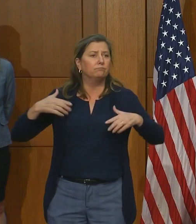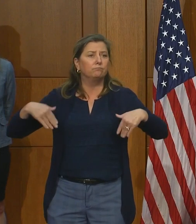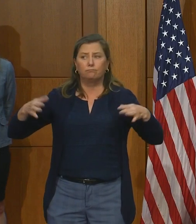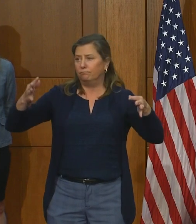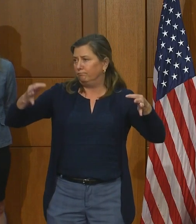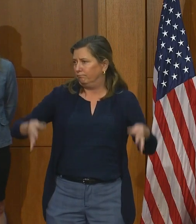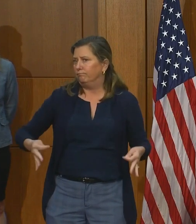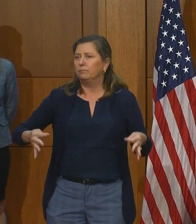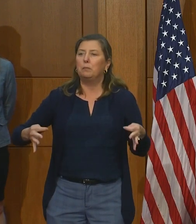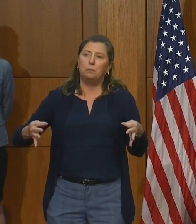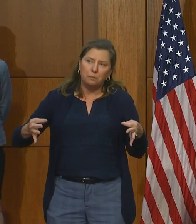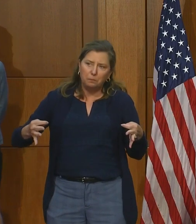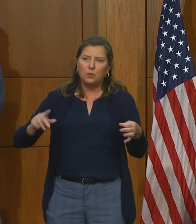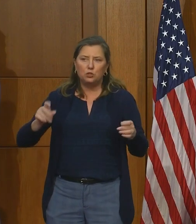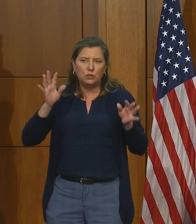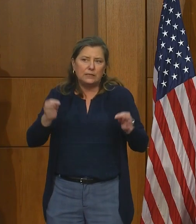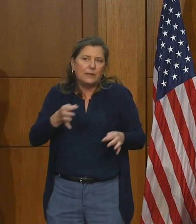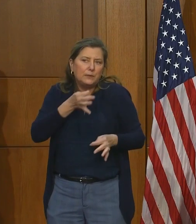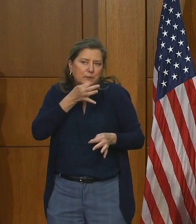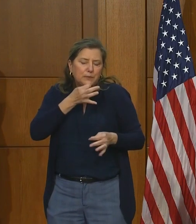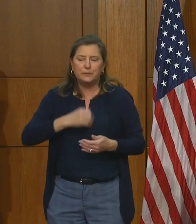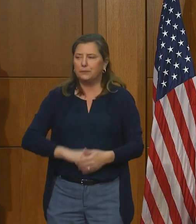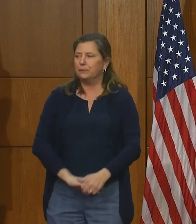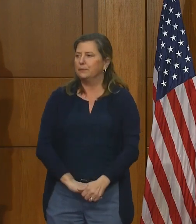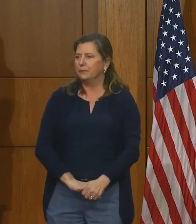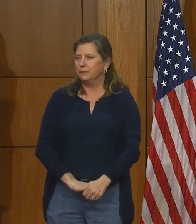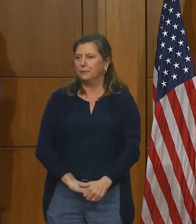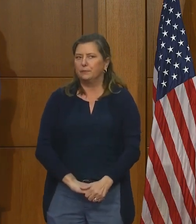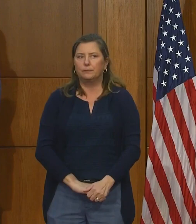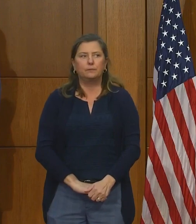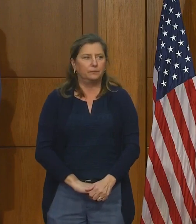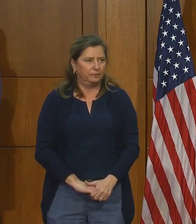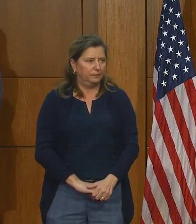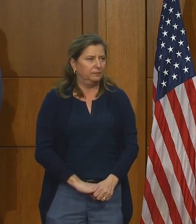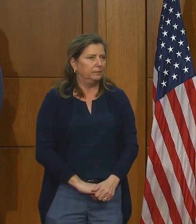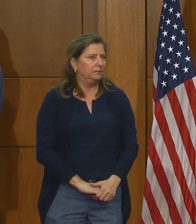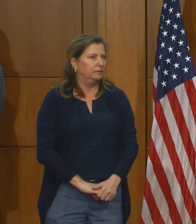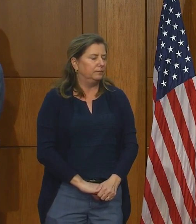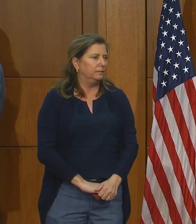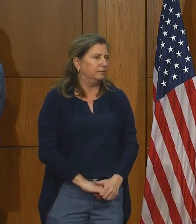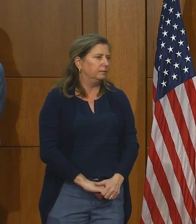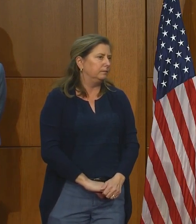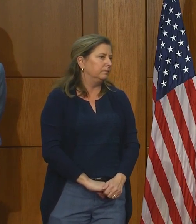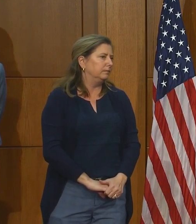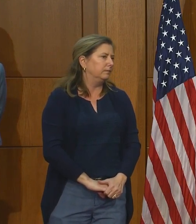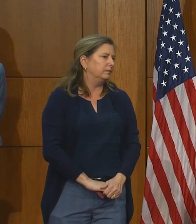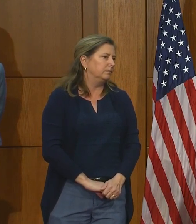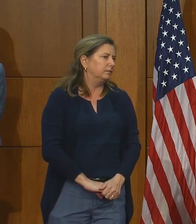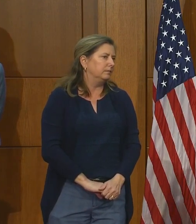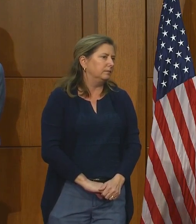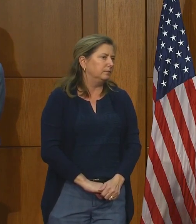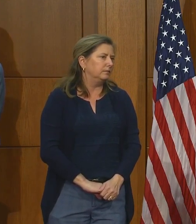FORWARD. WORKING AT. HAD NOT